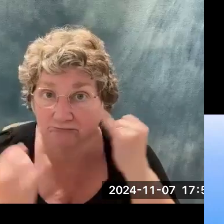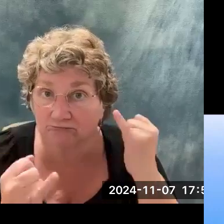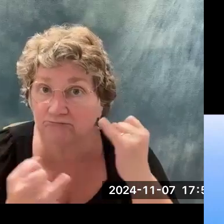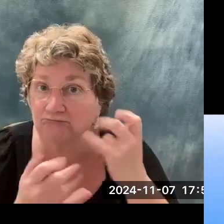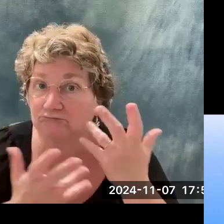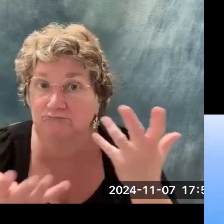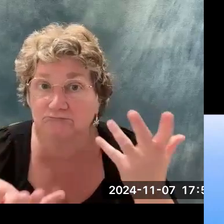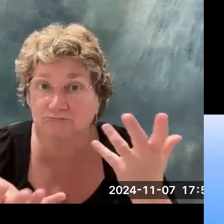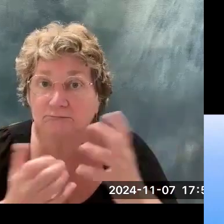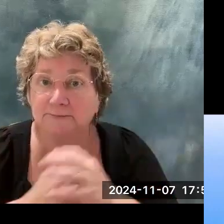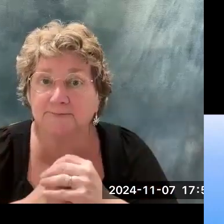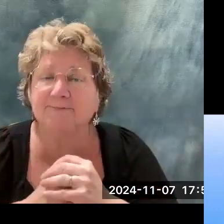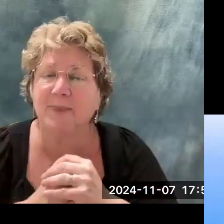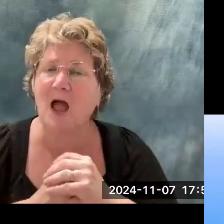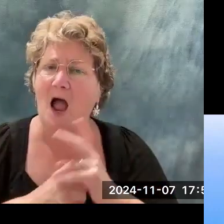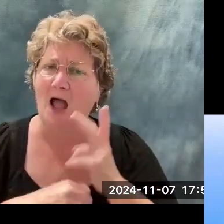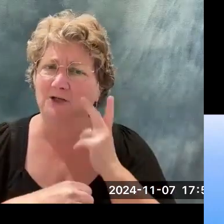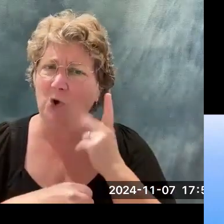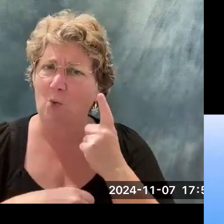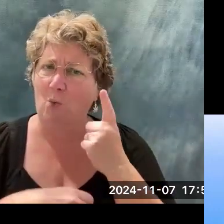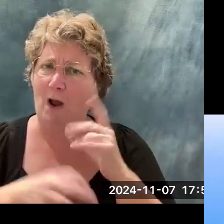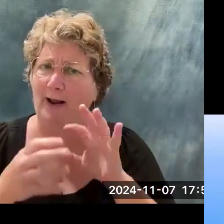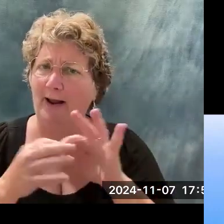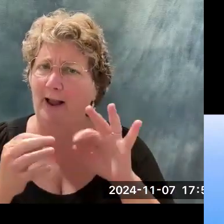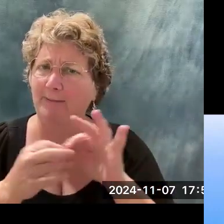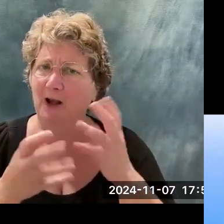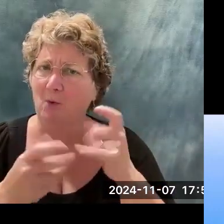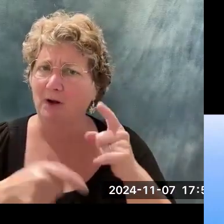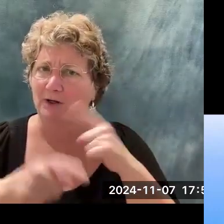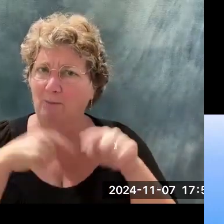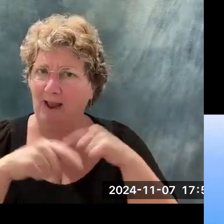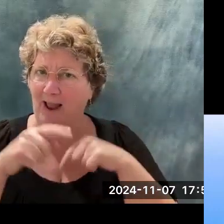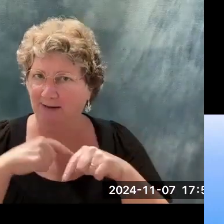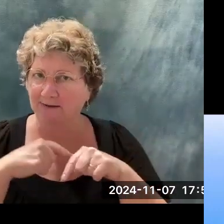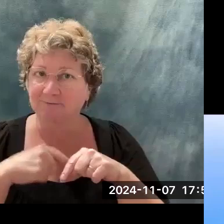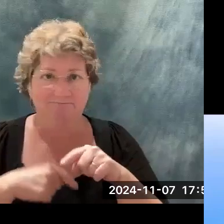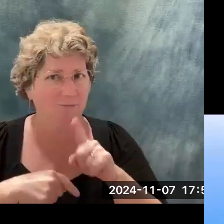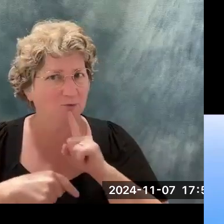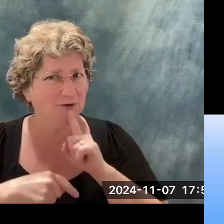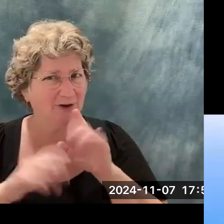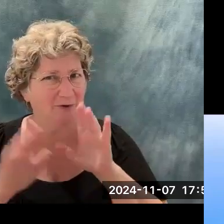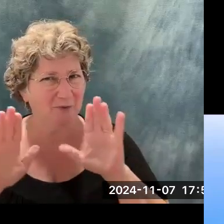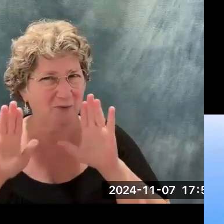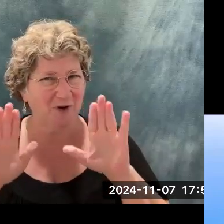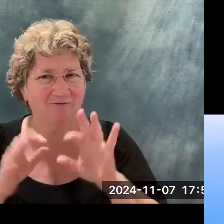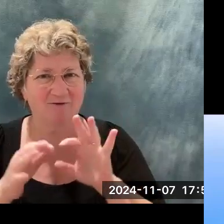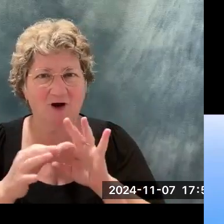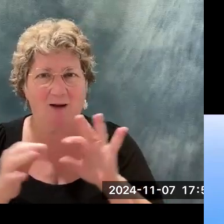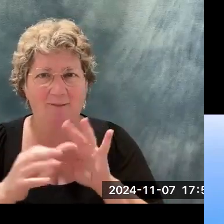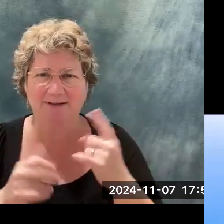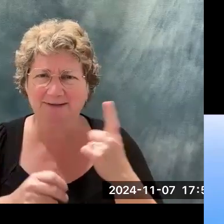I did see a comment that I do also want to go back to because there was a great comment that somebody wrote, Fran said, don't be afraid